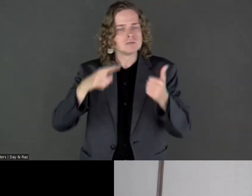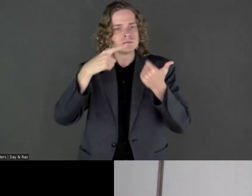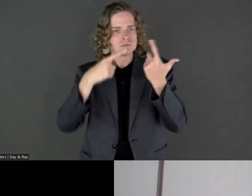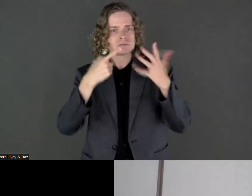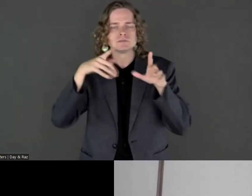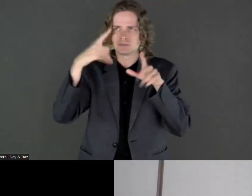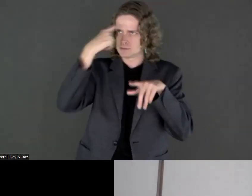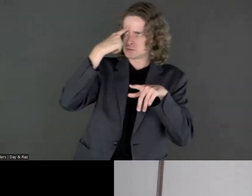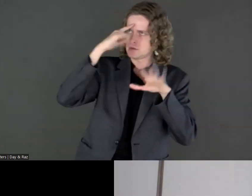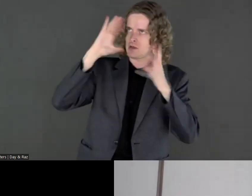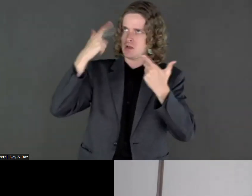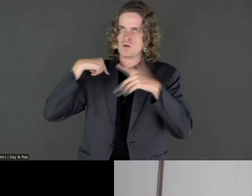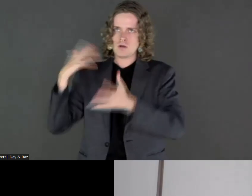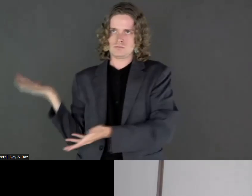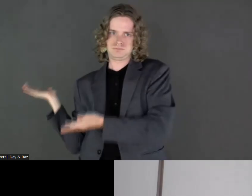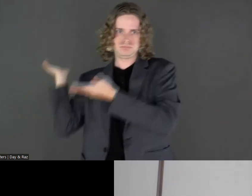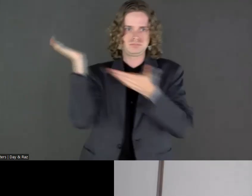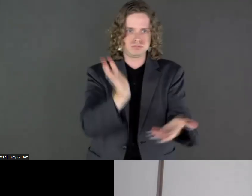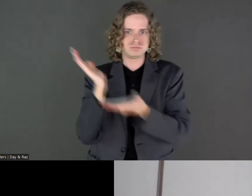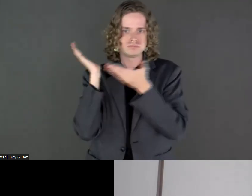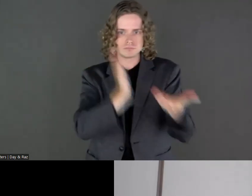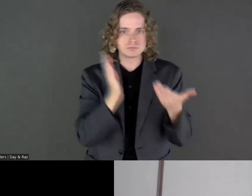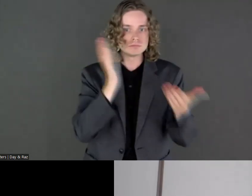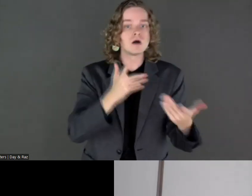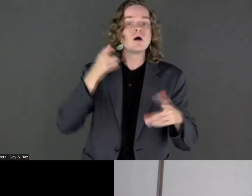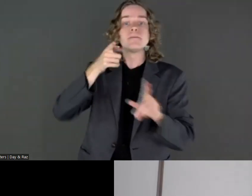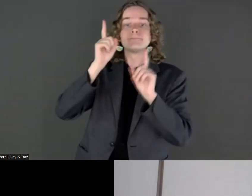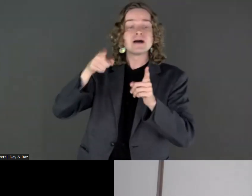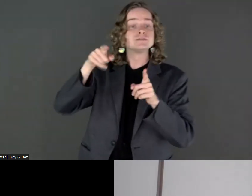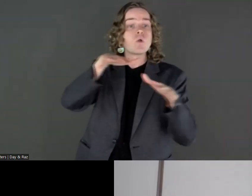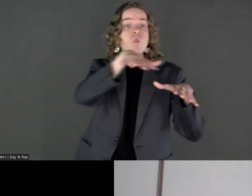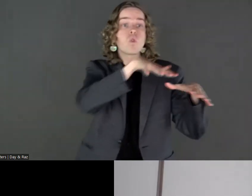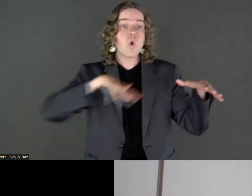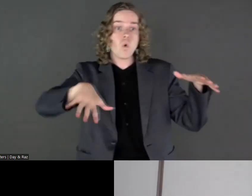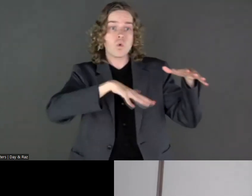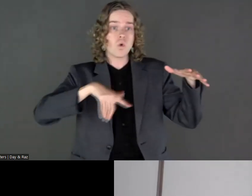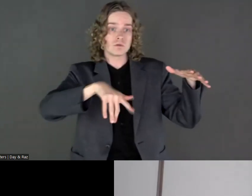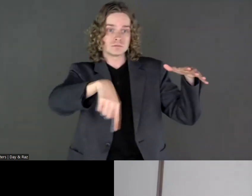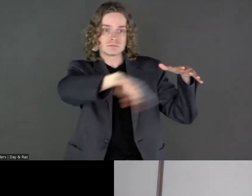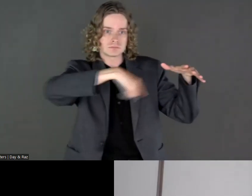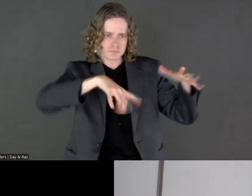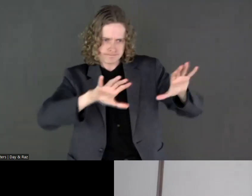One more thing I wanted to mention is that Ukraine in Ukraine, as I've said,